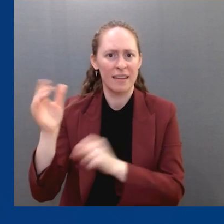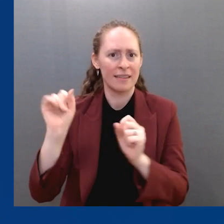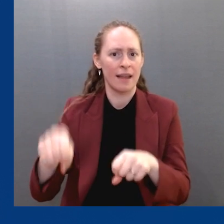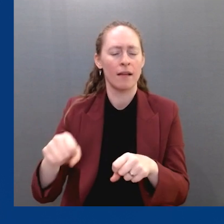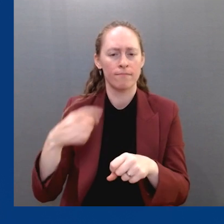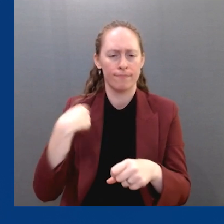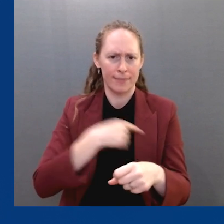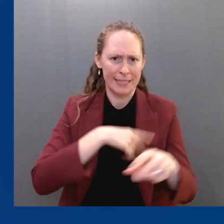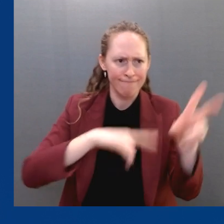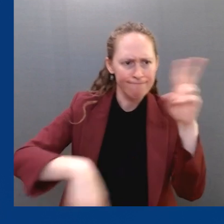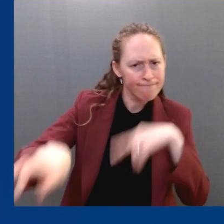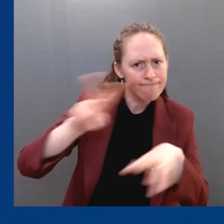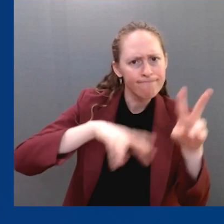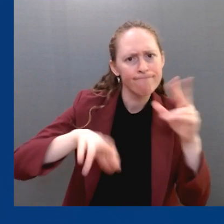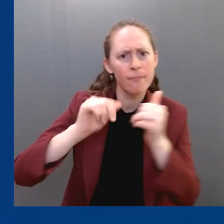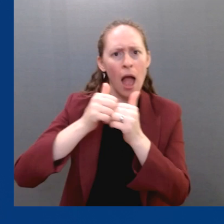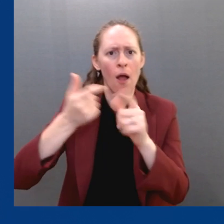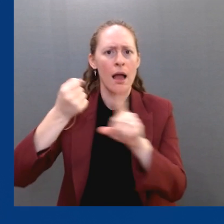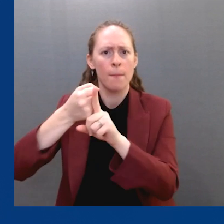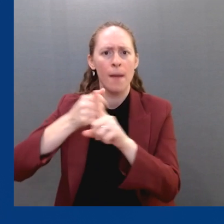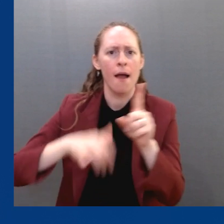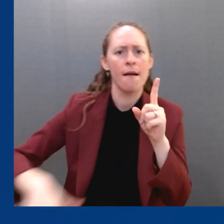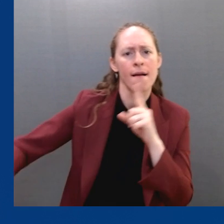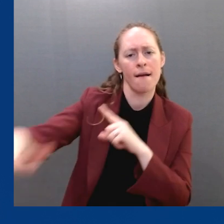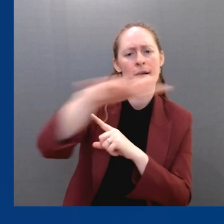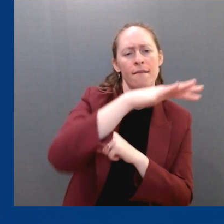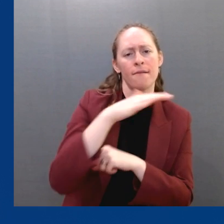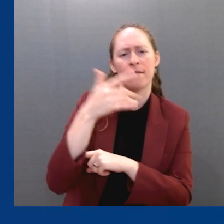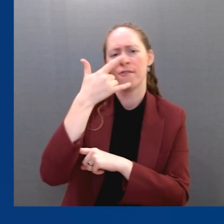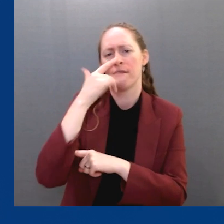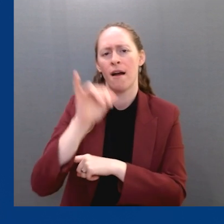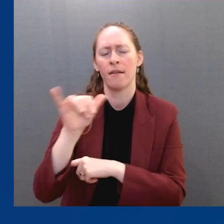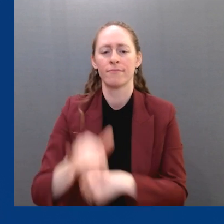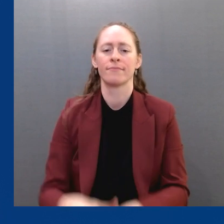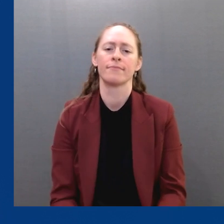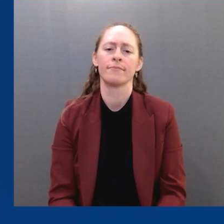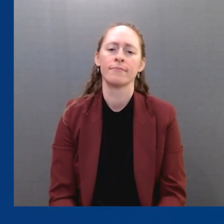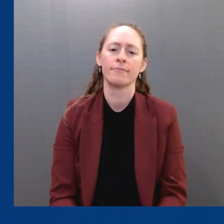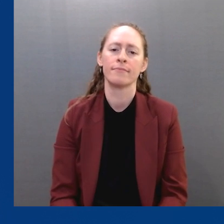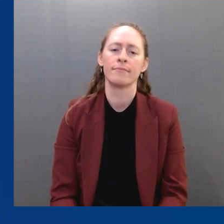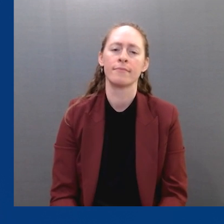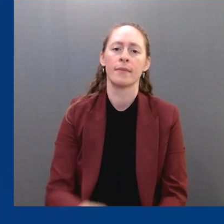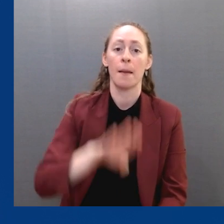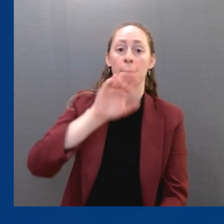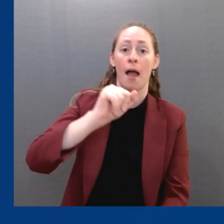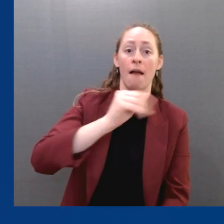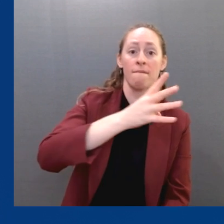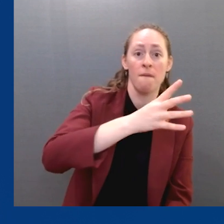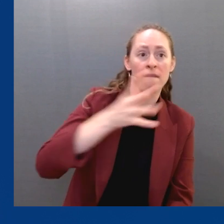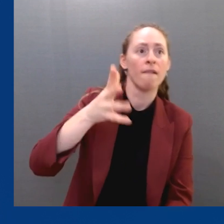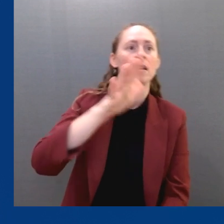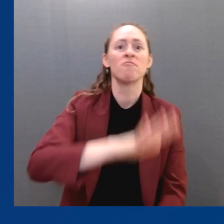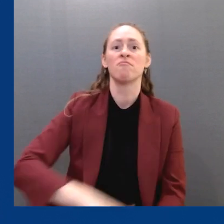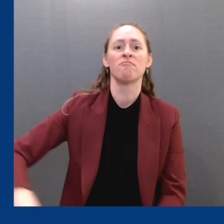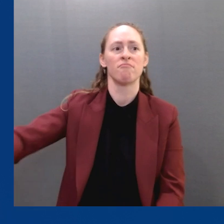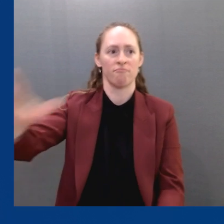Several factors will play a role in how BA-4 and 5 will impact the United States, and impact of these sub variants